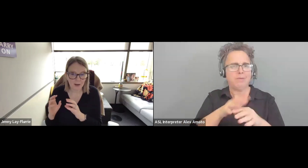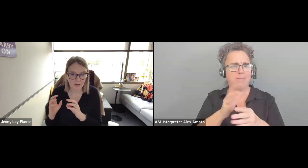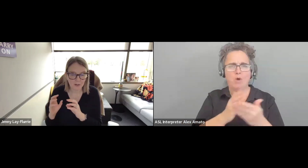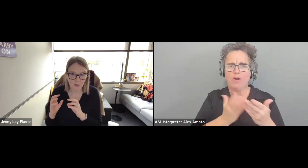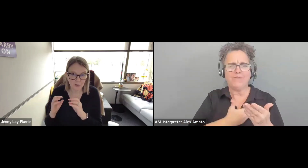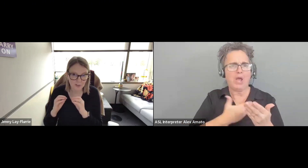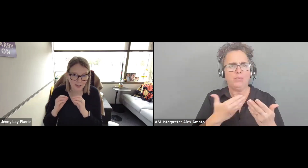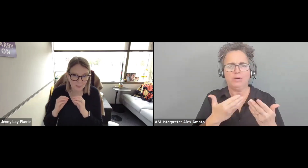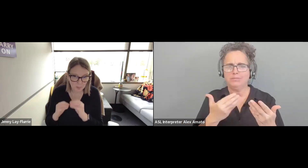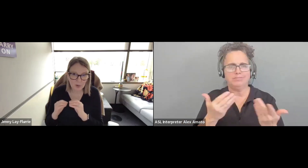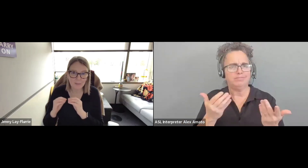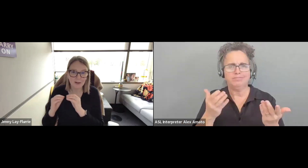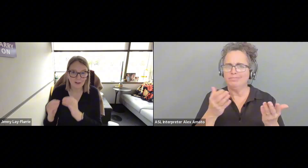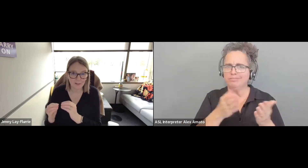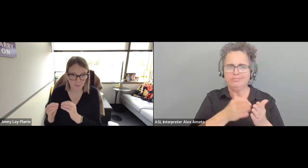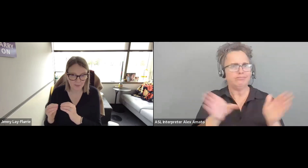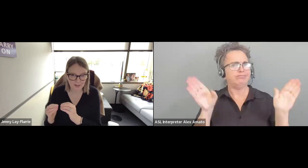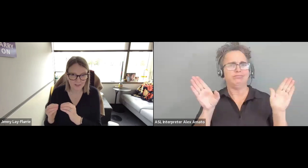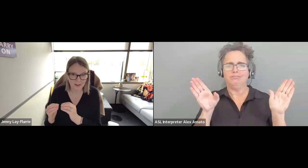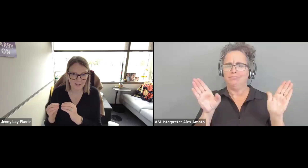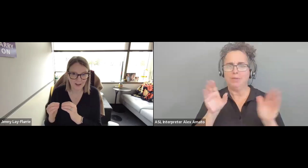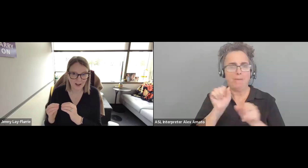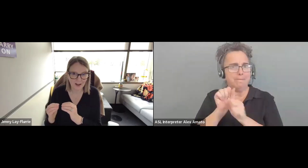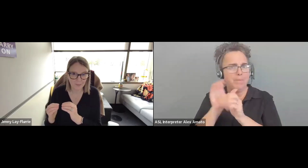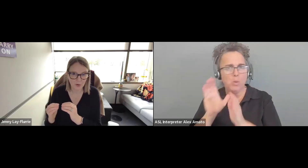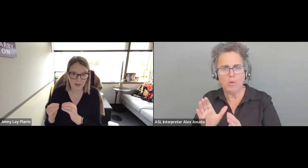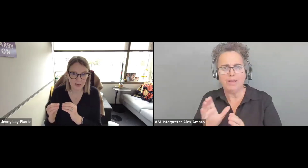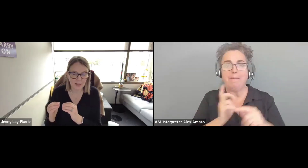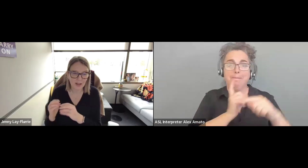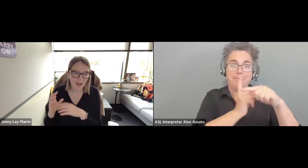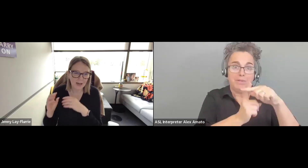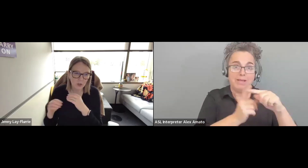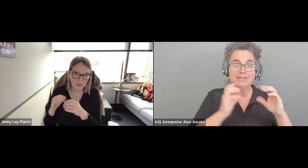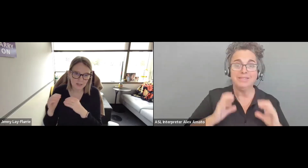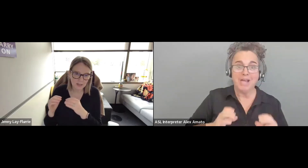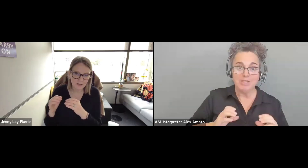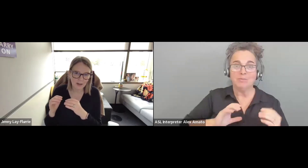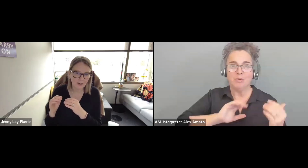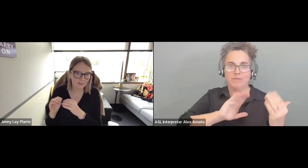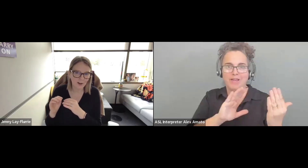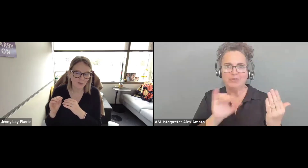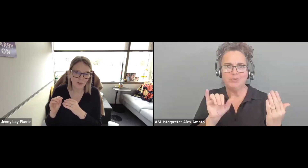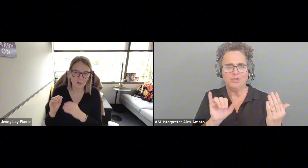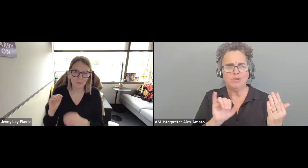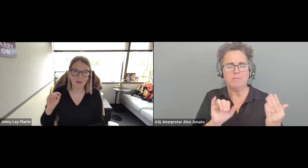and not just employee, but customer facing training. And agentics is kind of fun